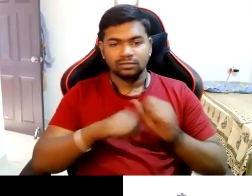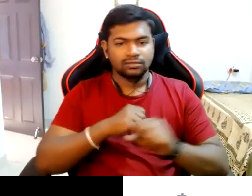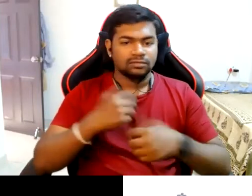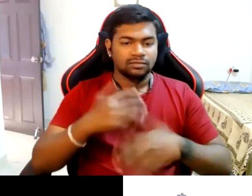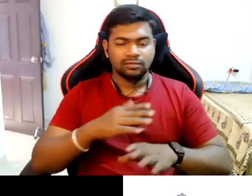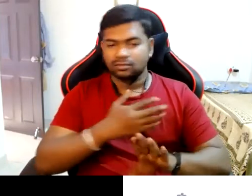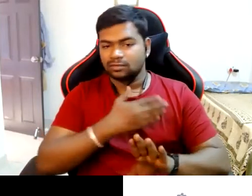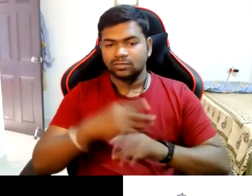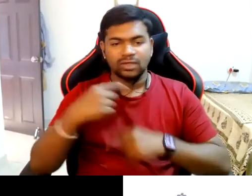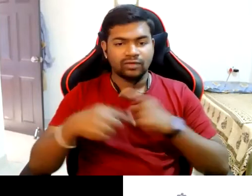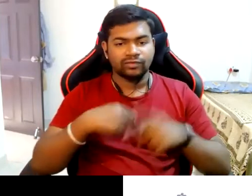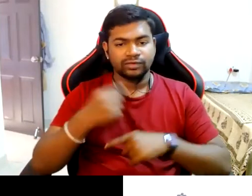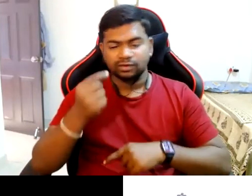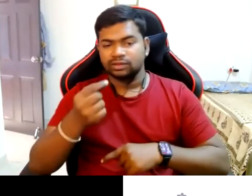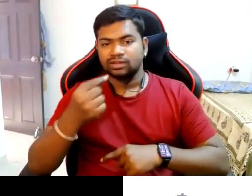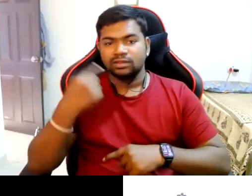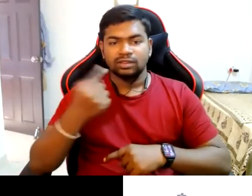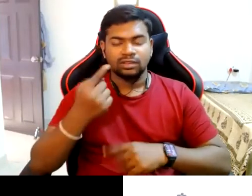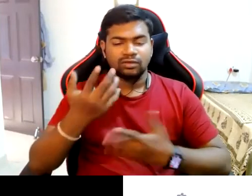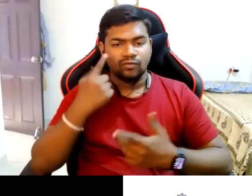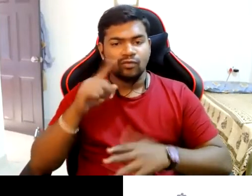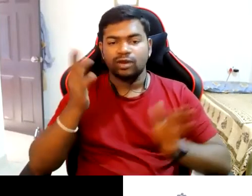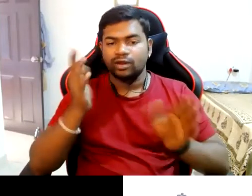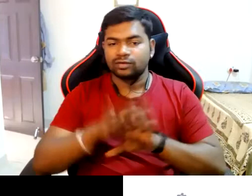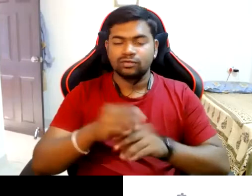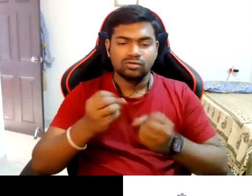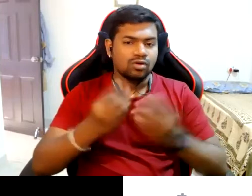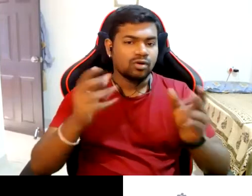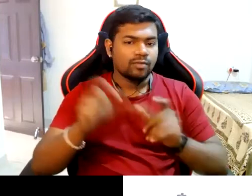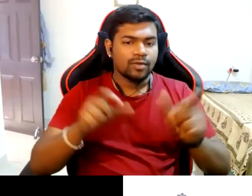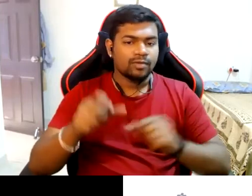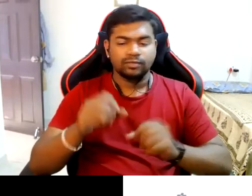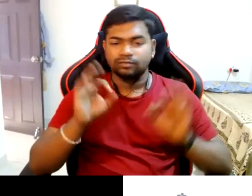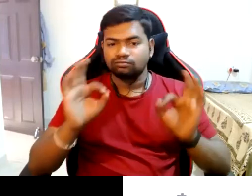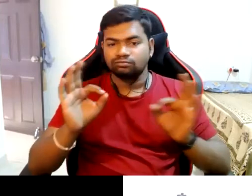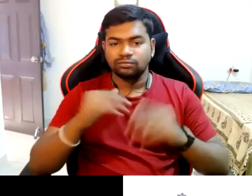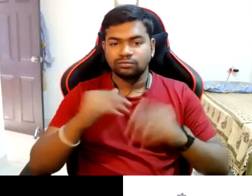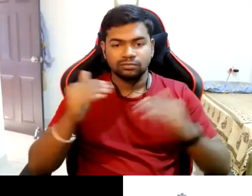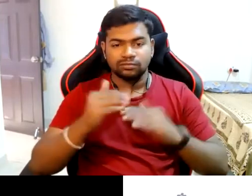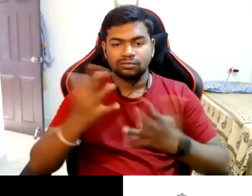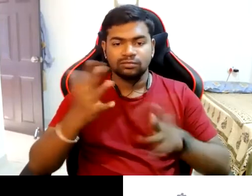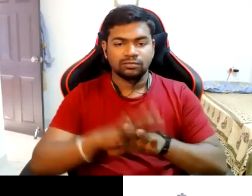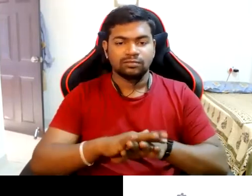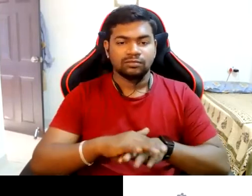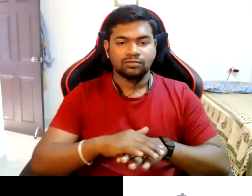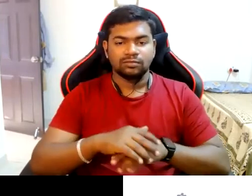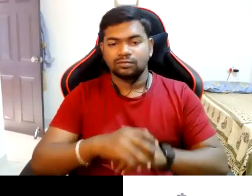So every single day I do something for inclusion alot of people come and say everything is inclusive. it wasn't like that honestly.